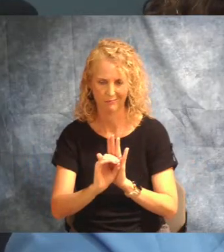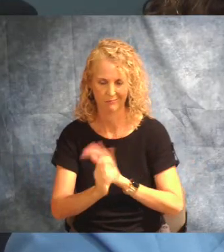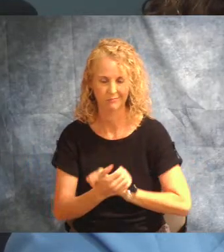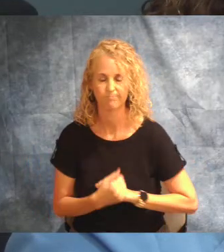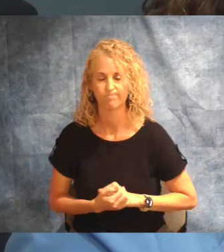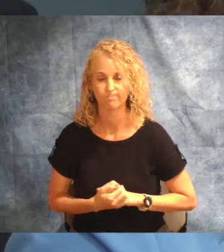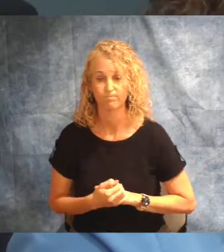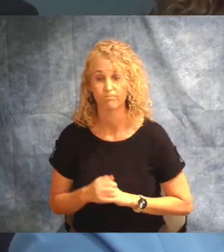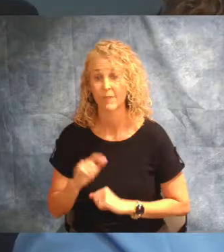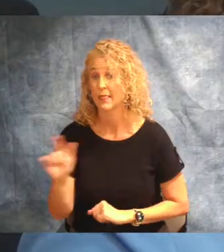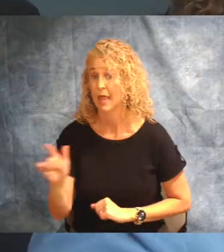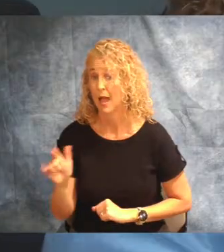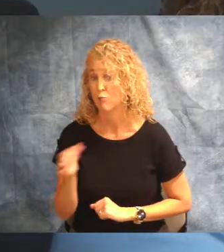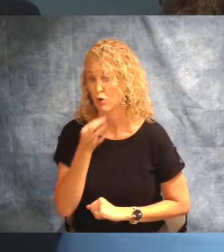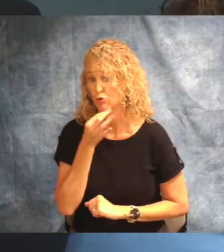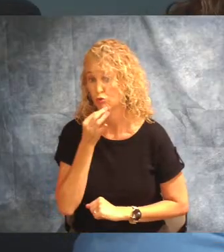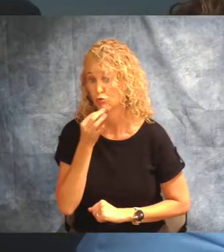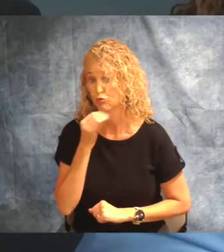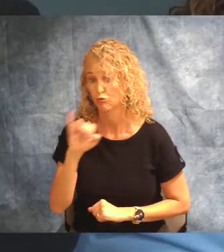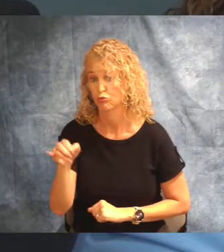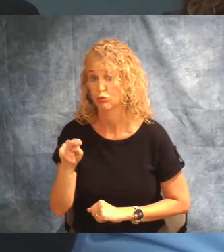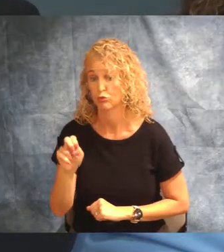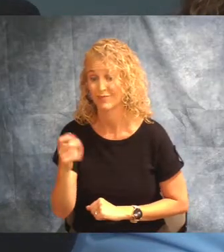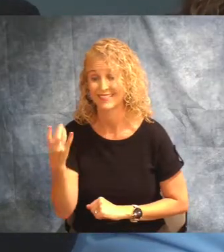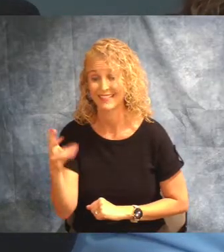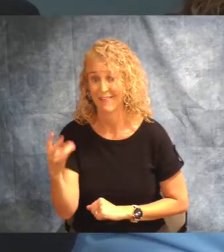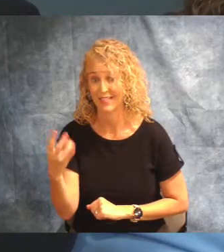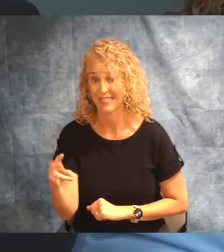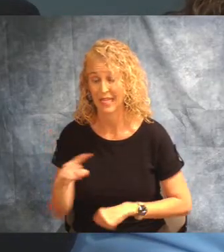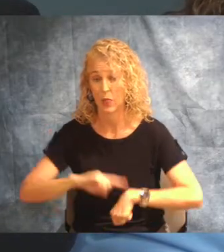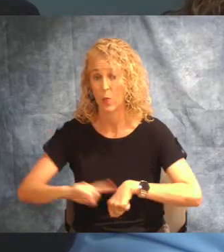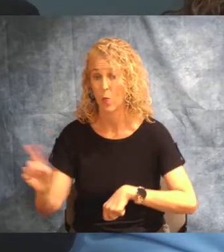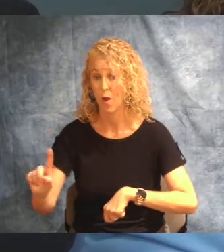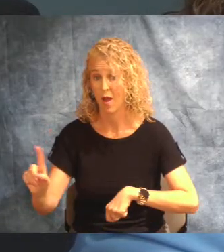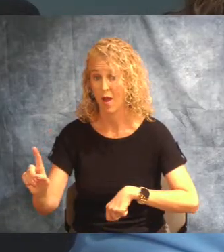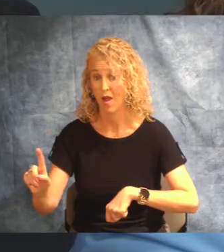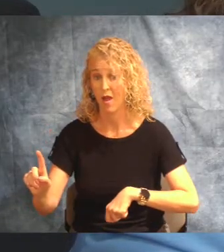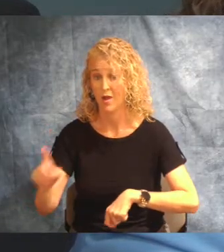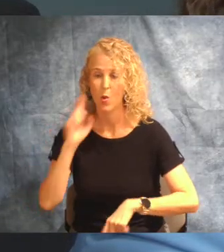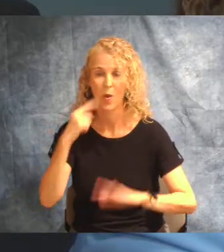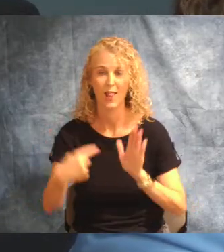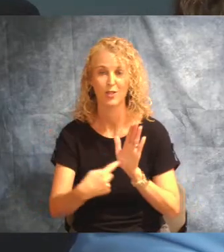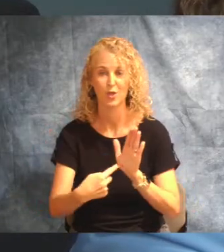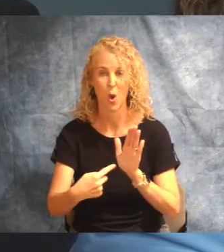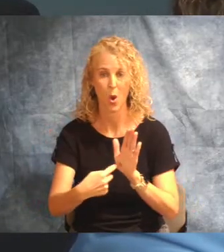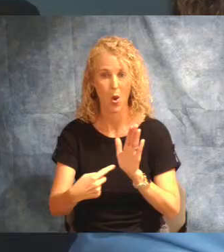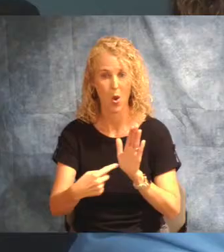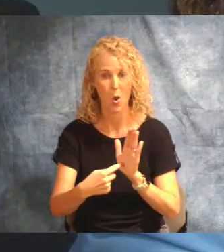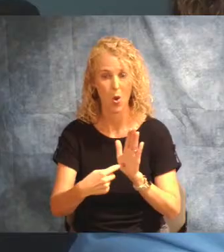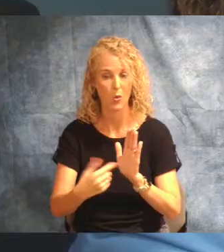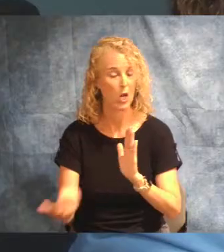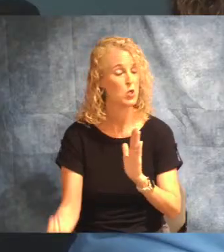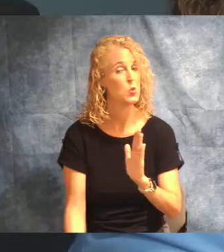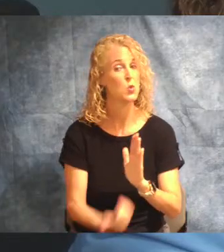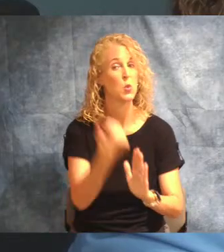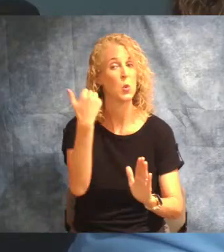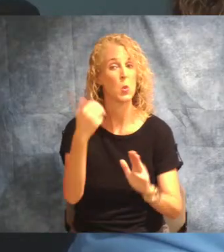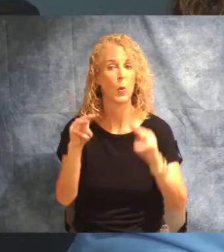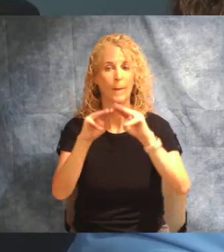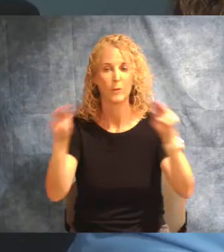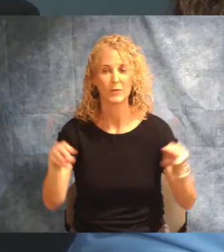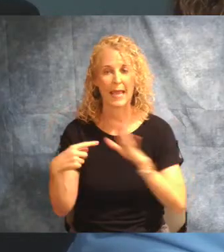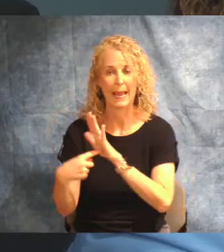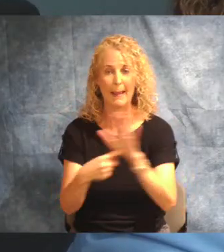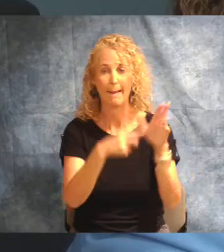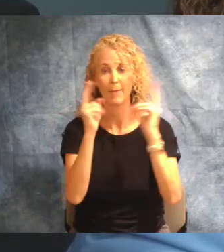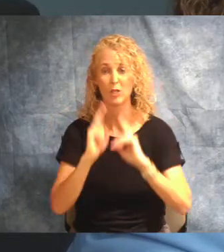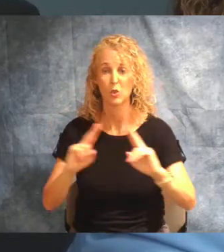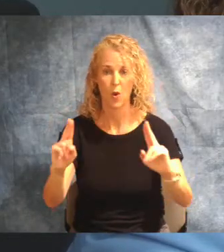at the library. June 17th, one o'clock. They will unveil a new display honoring the inductees and